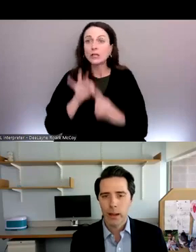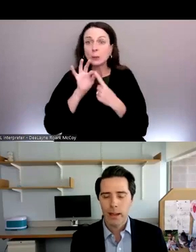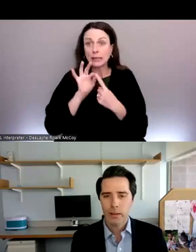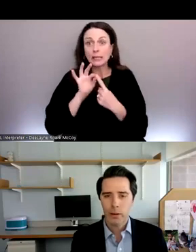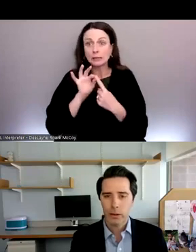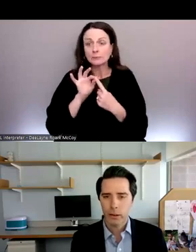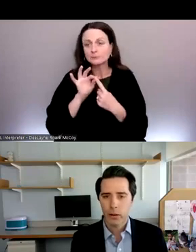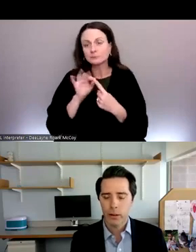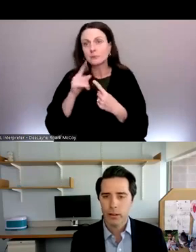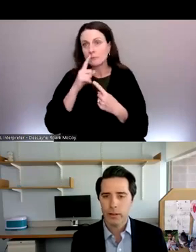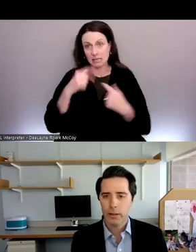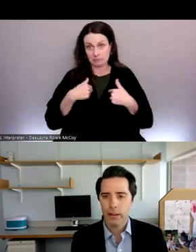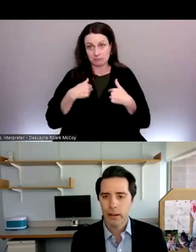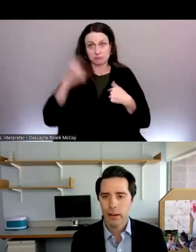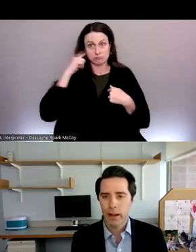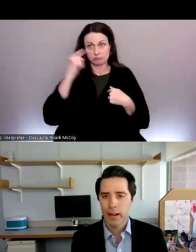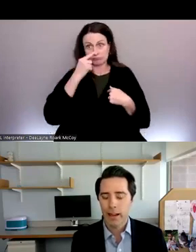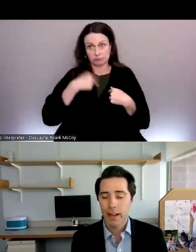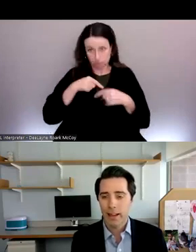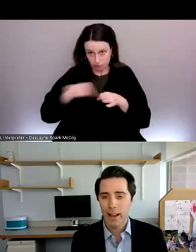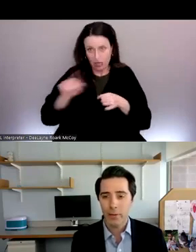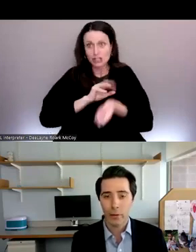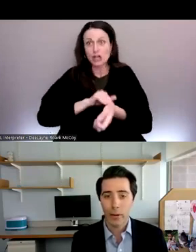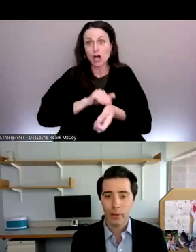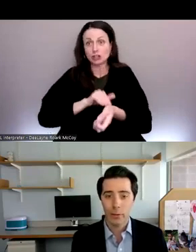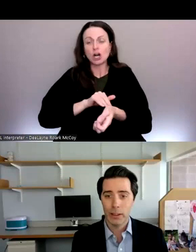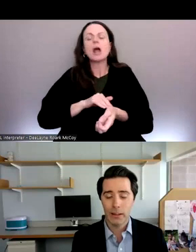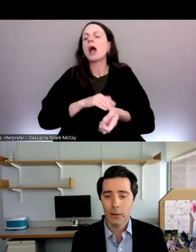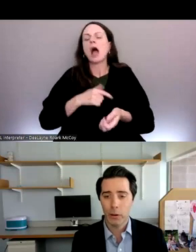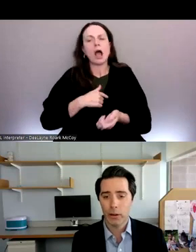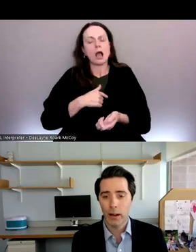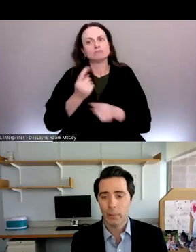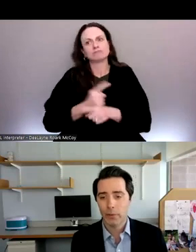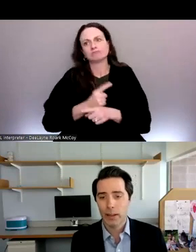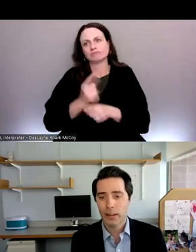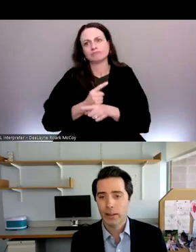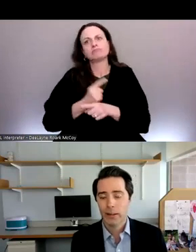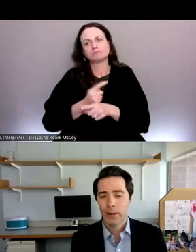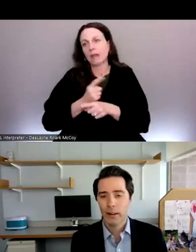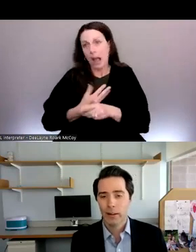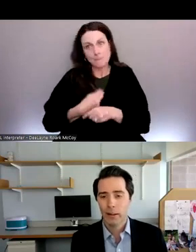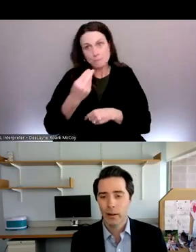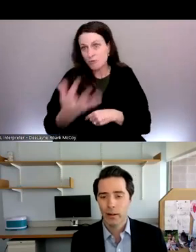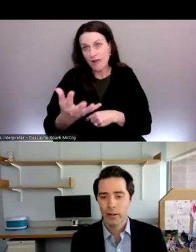as an otolaryngologist that I have quite